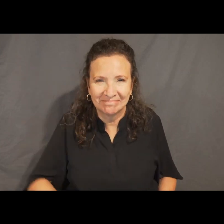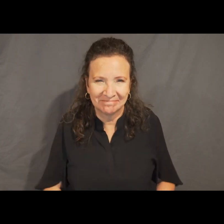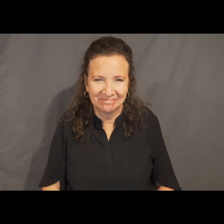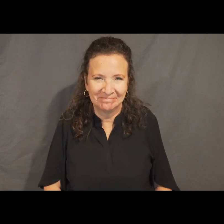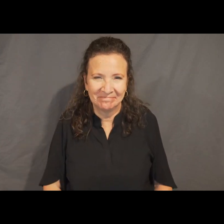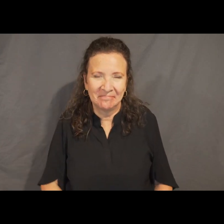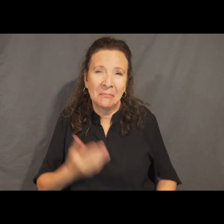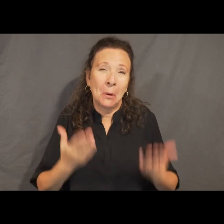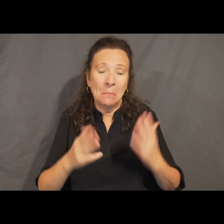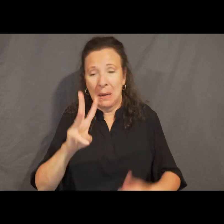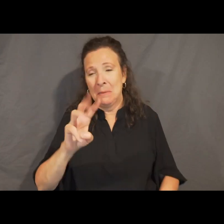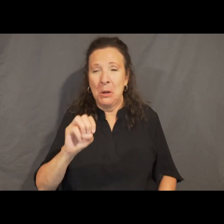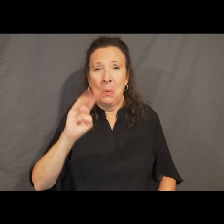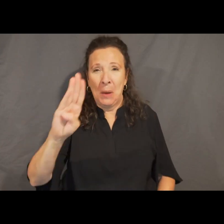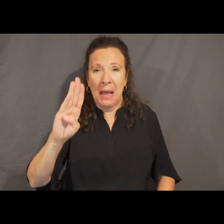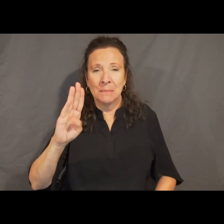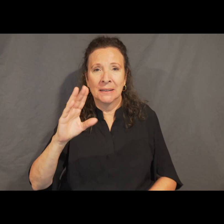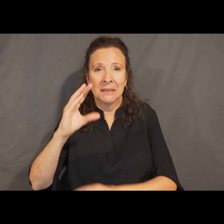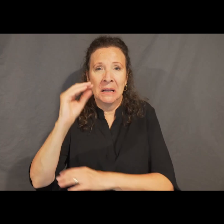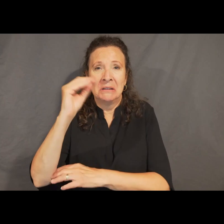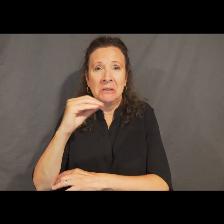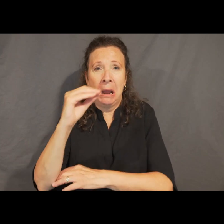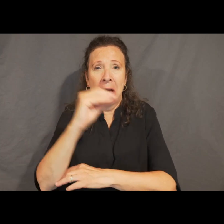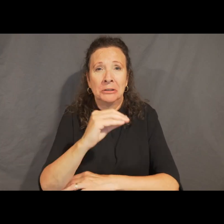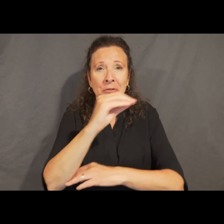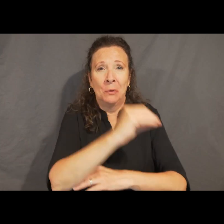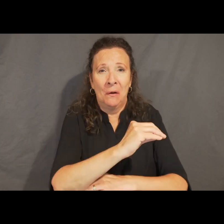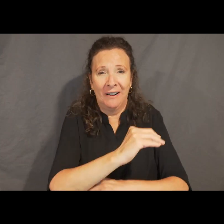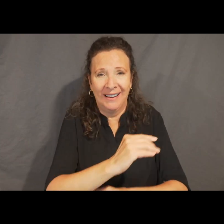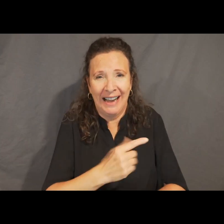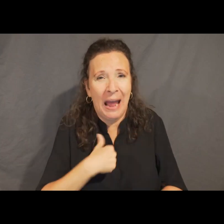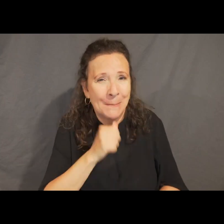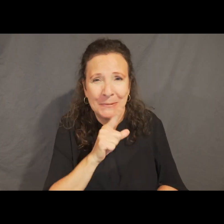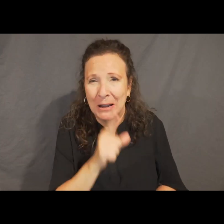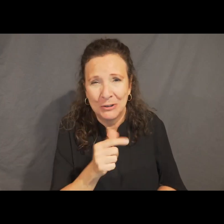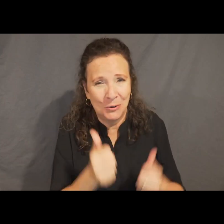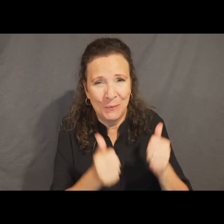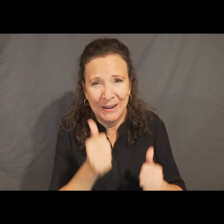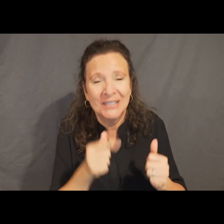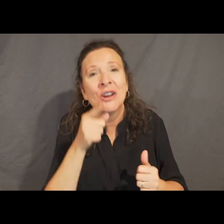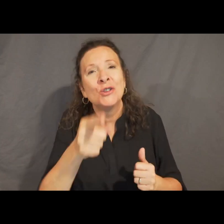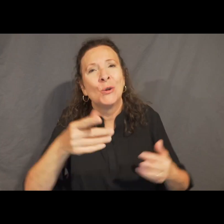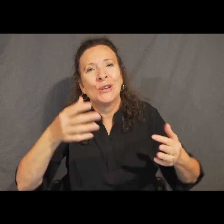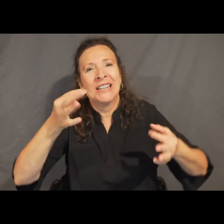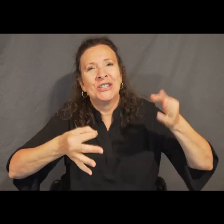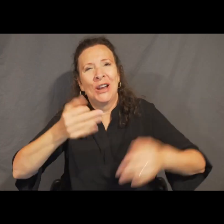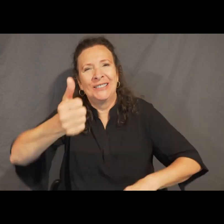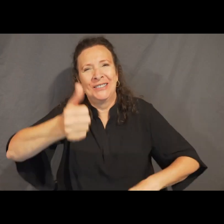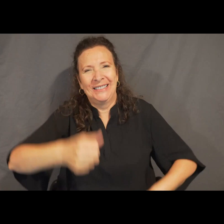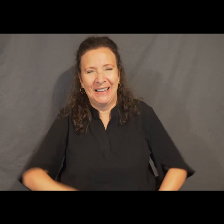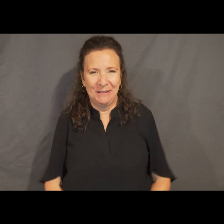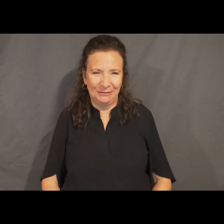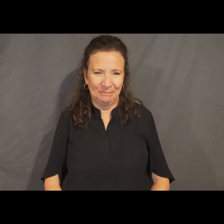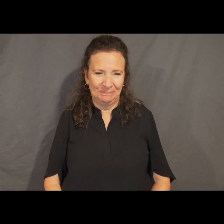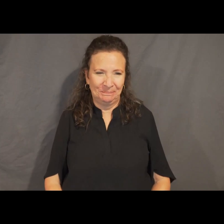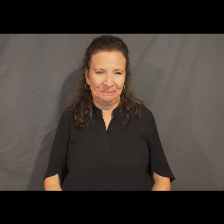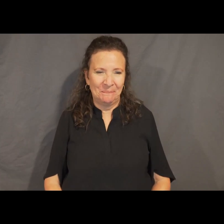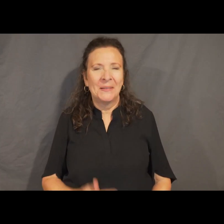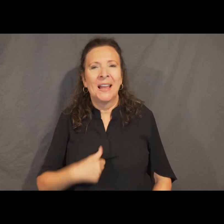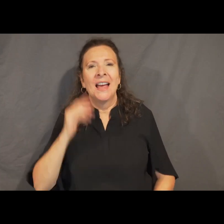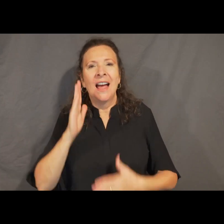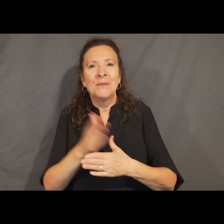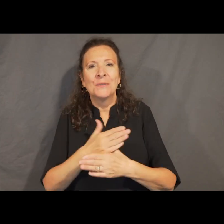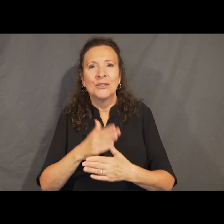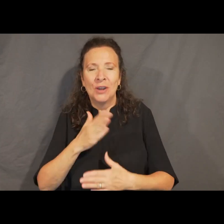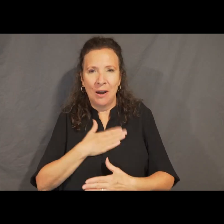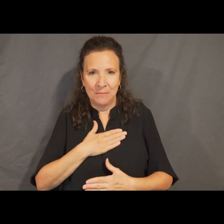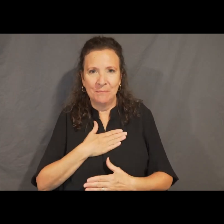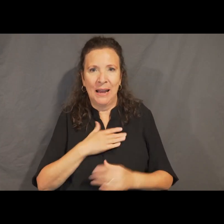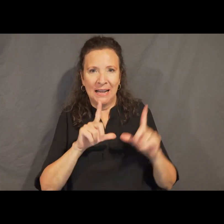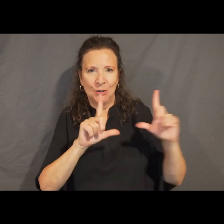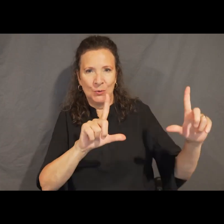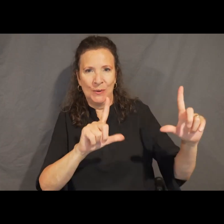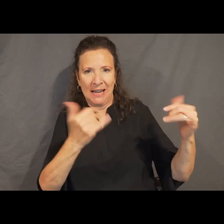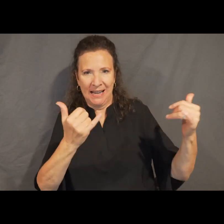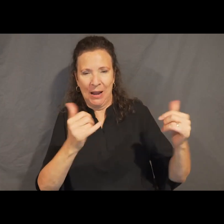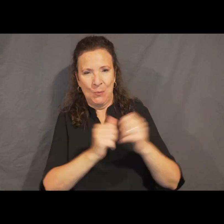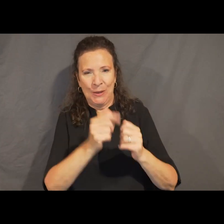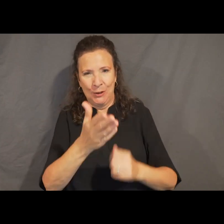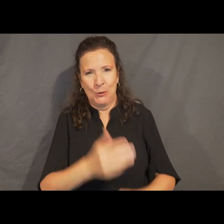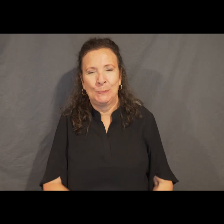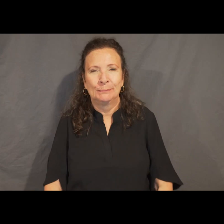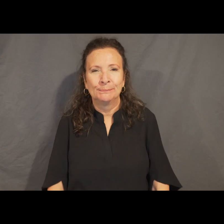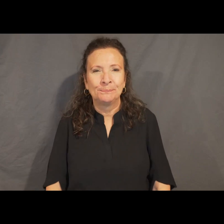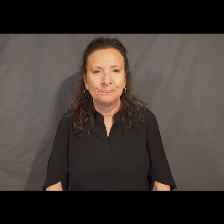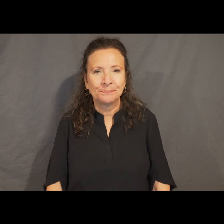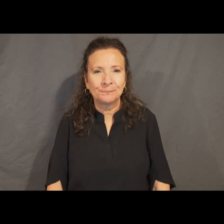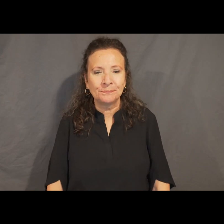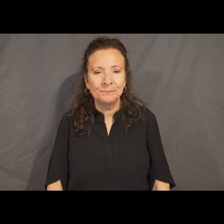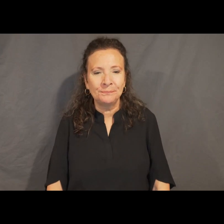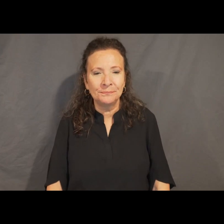web dinosaur. I'm not sure which. You will be. And let me share my screen... With you all. Just